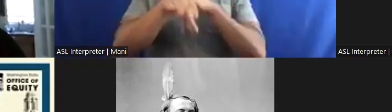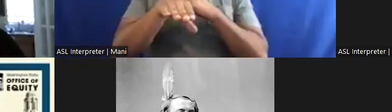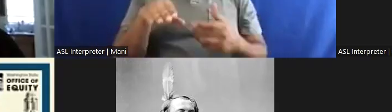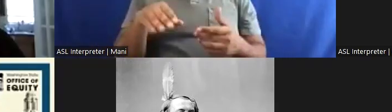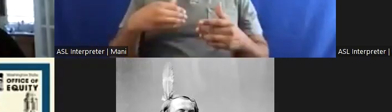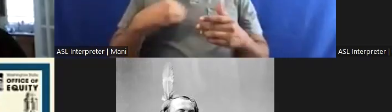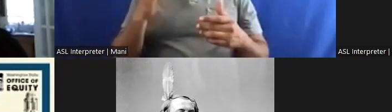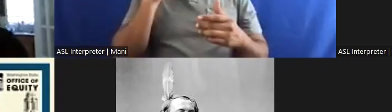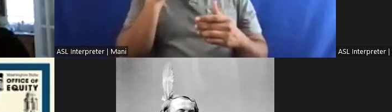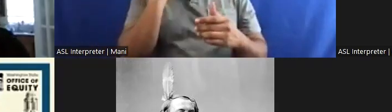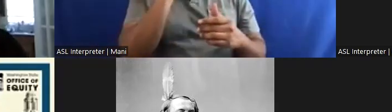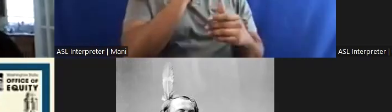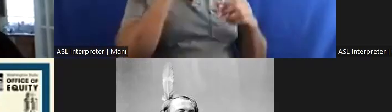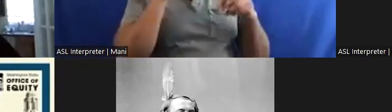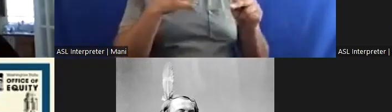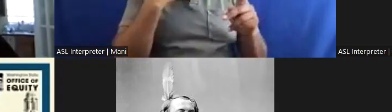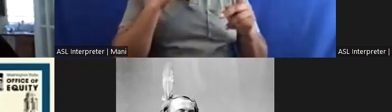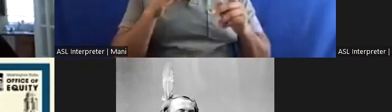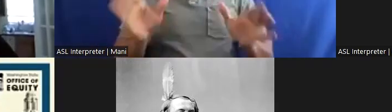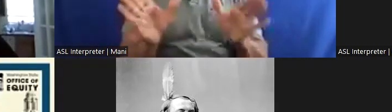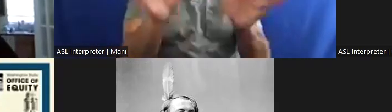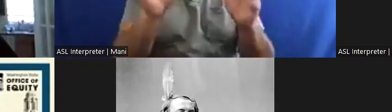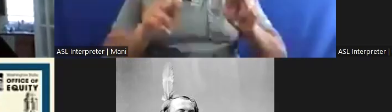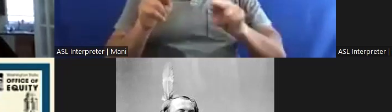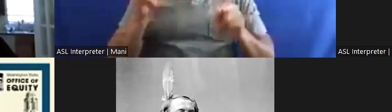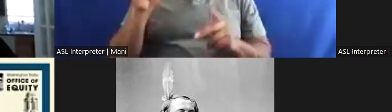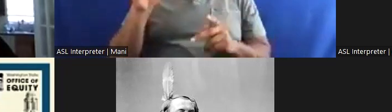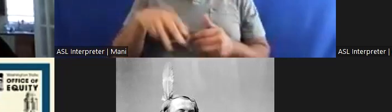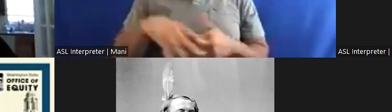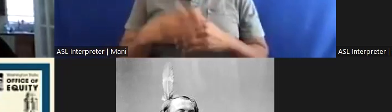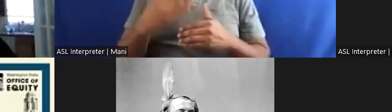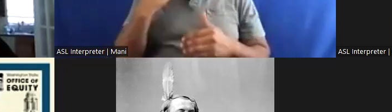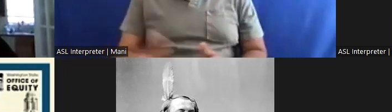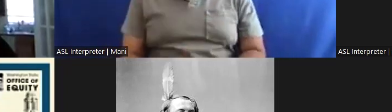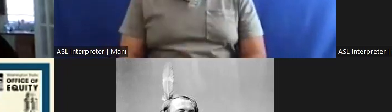So thank you.